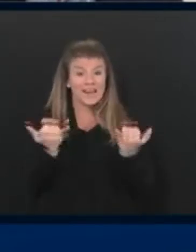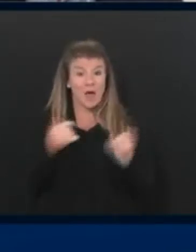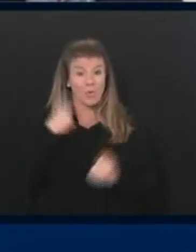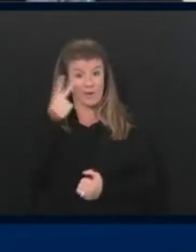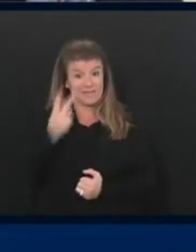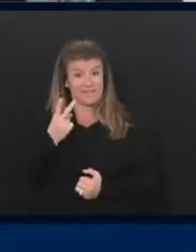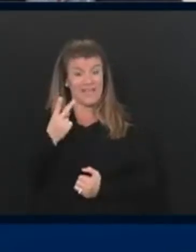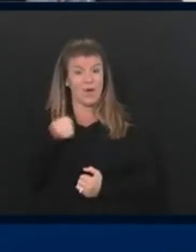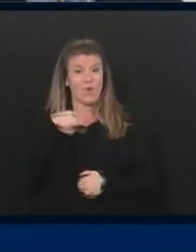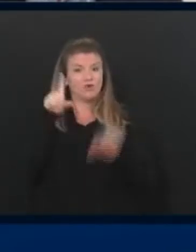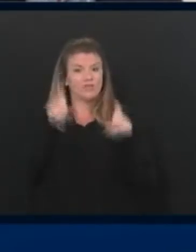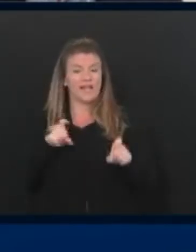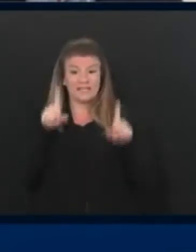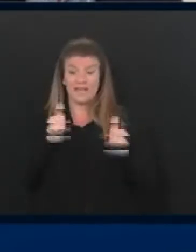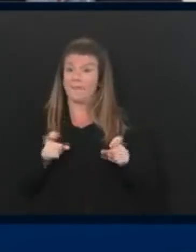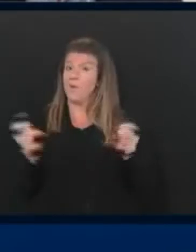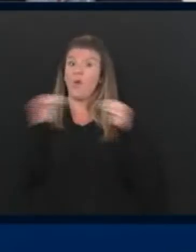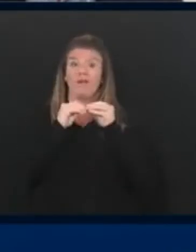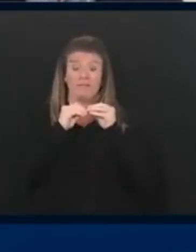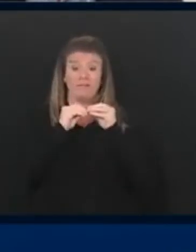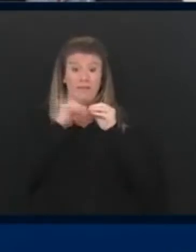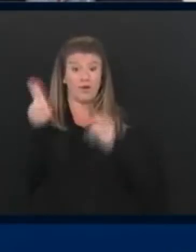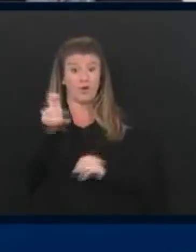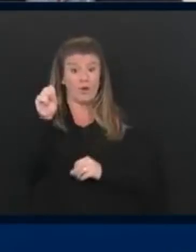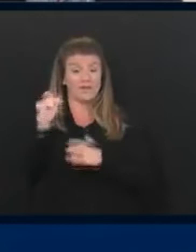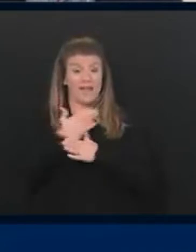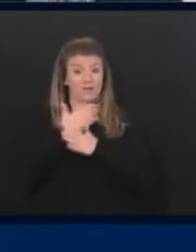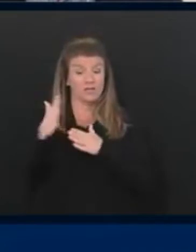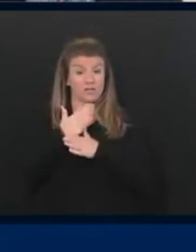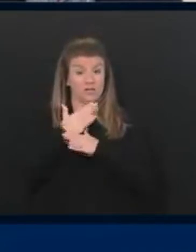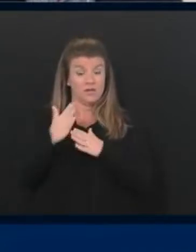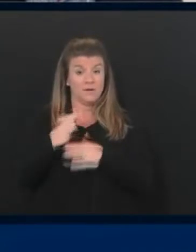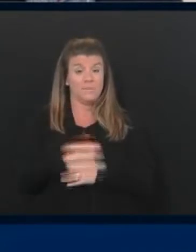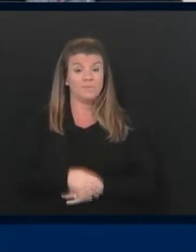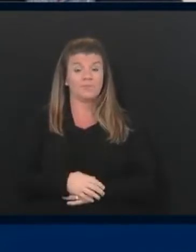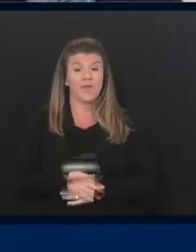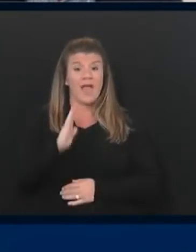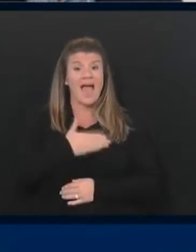OF YOU. WE LOOK AT THE -- THAT WE'RE TESTING NOW MORE THAN THE U.S.